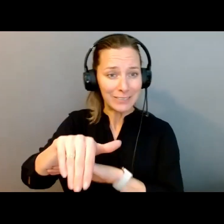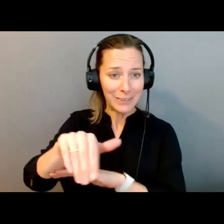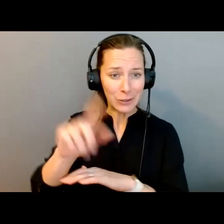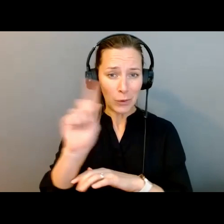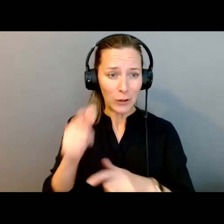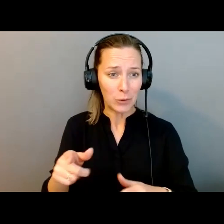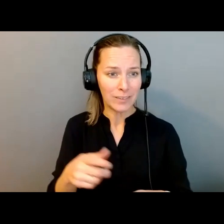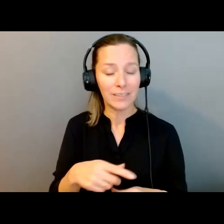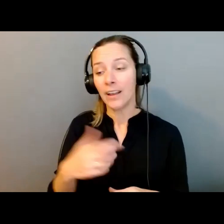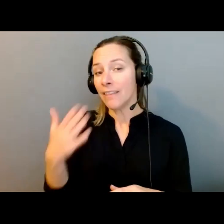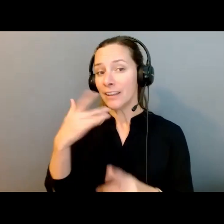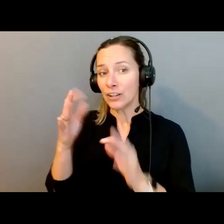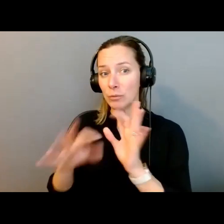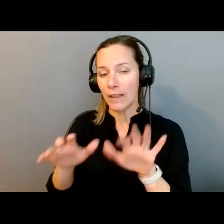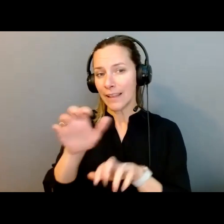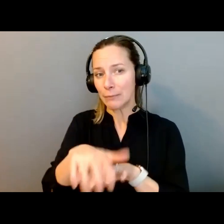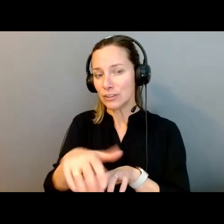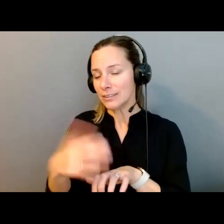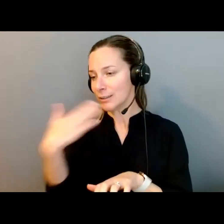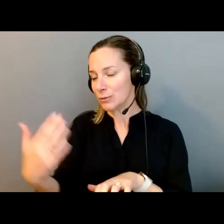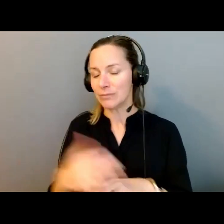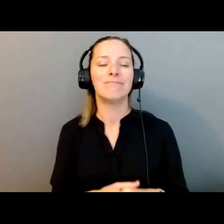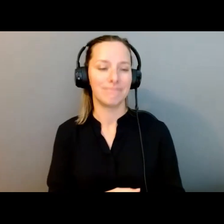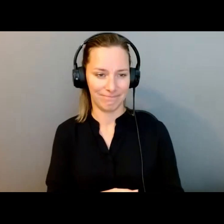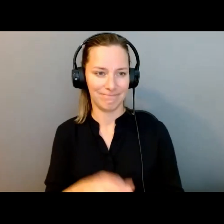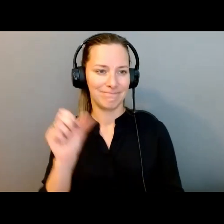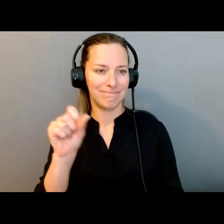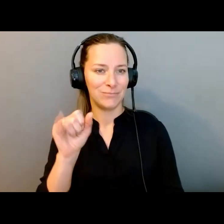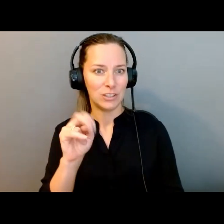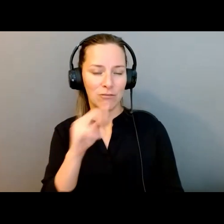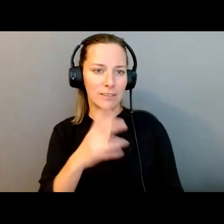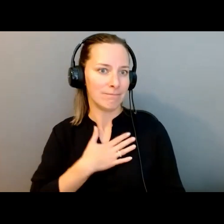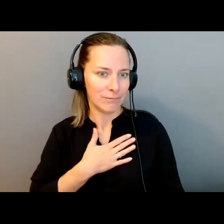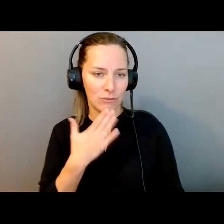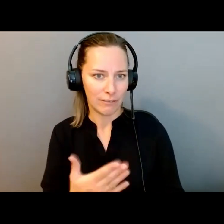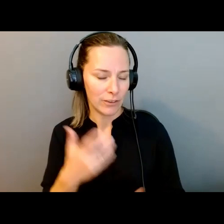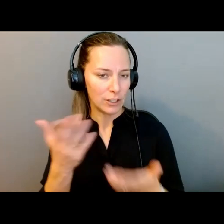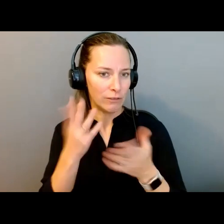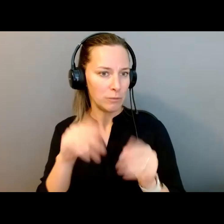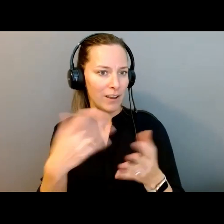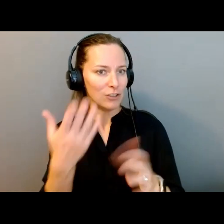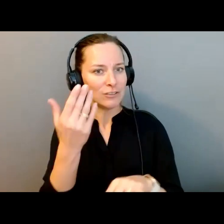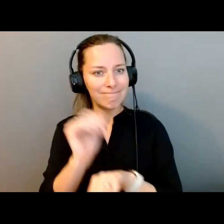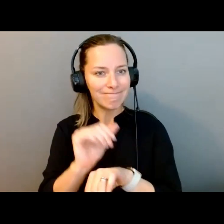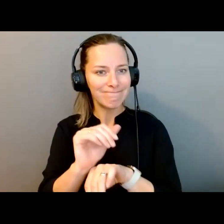to the interpreters and the captions. >> DR. JEN RINALDI: Indeed. I'm so grateful for the service providers who made this event accessible.